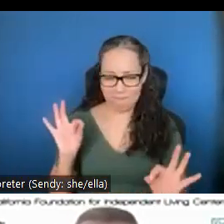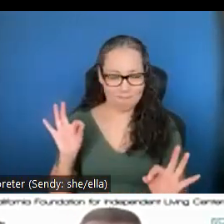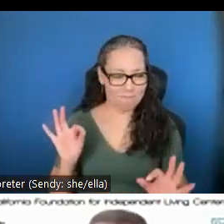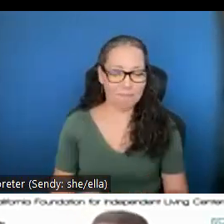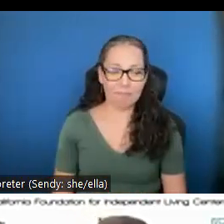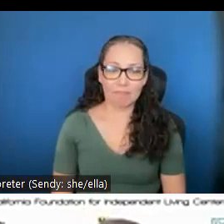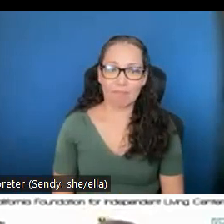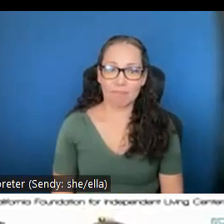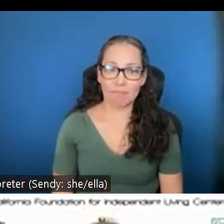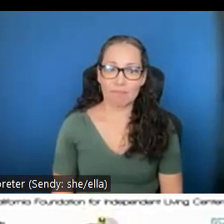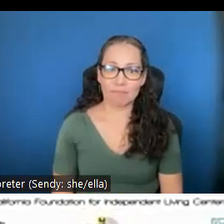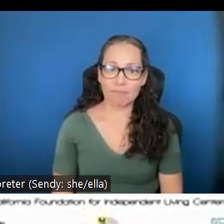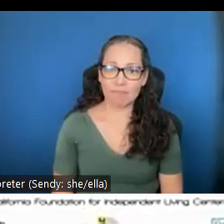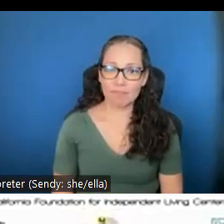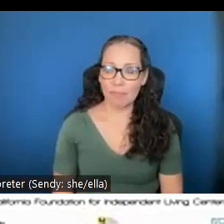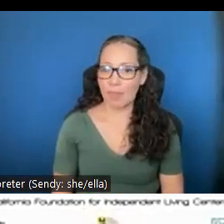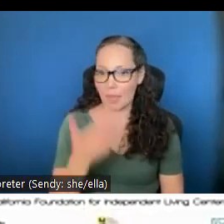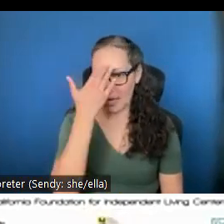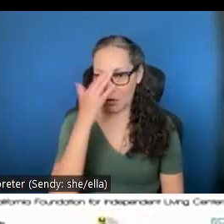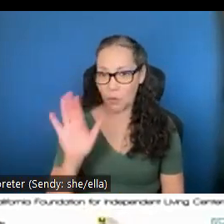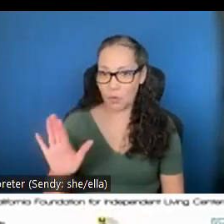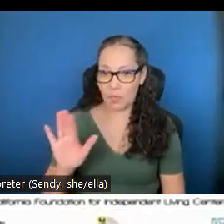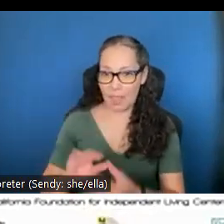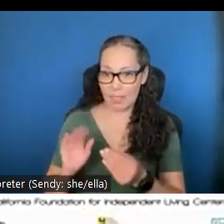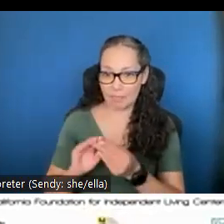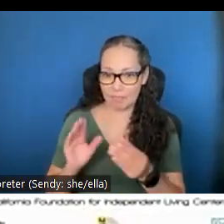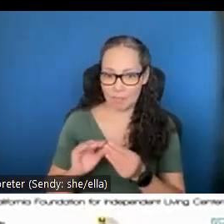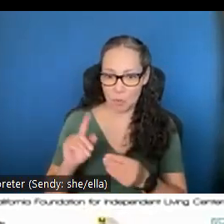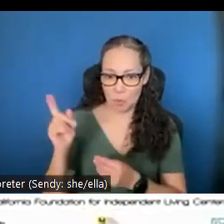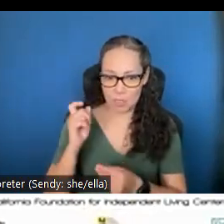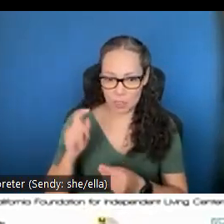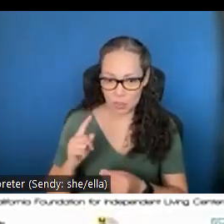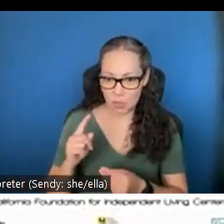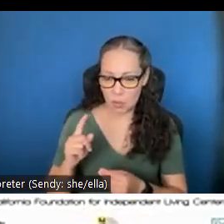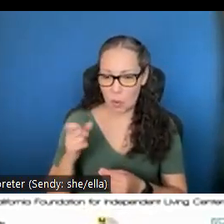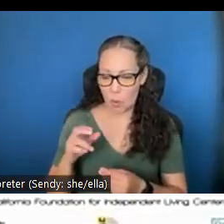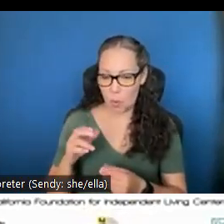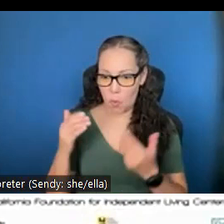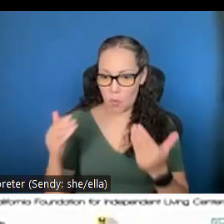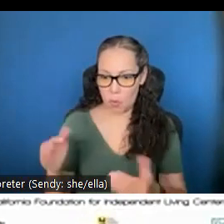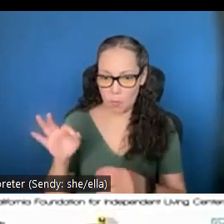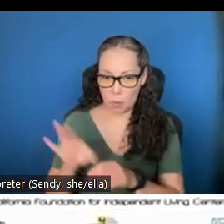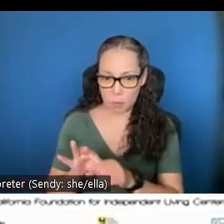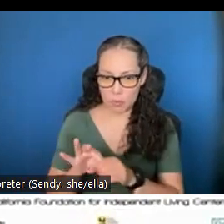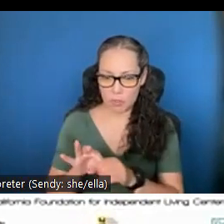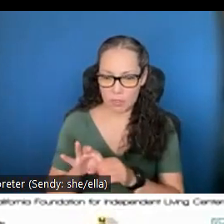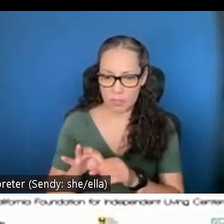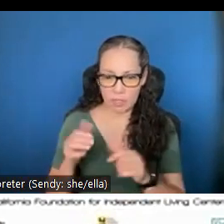those are motions or questions um I'm looking I can't see it Sher yeah I can I can you know make